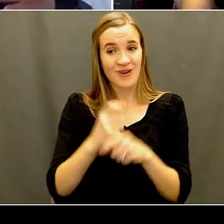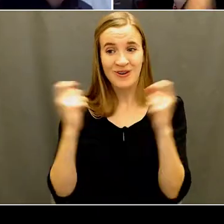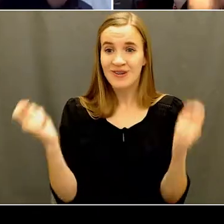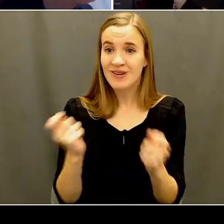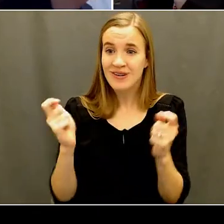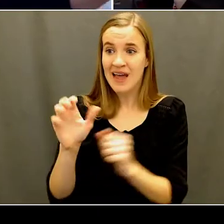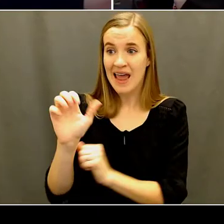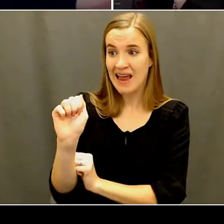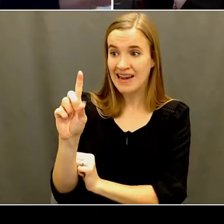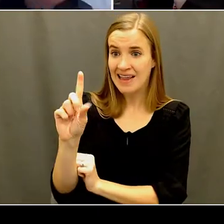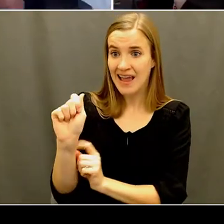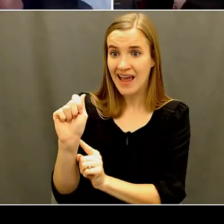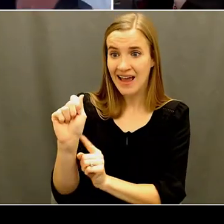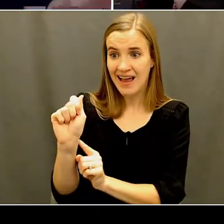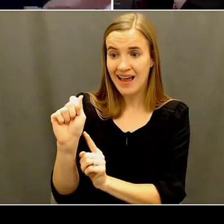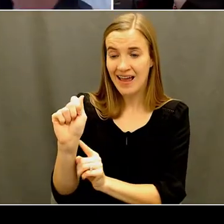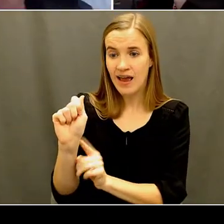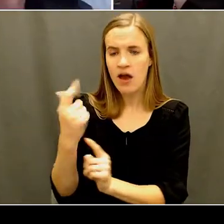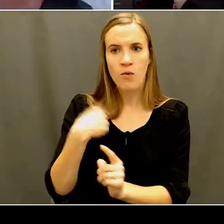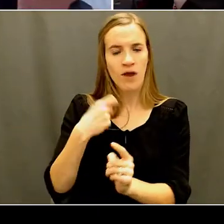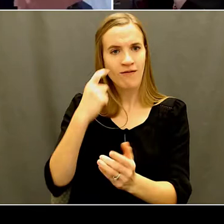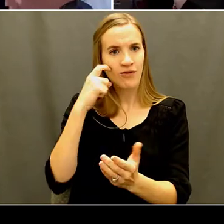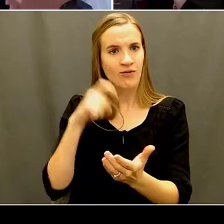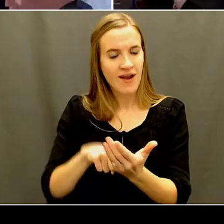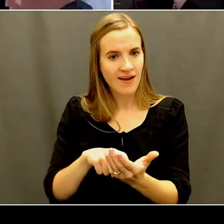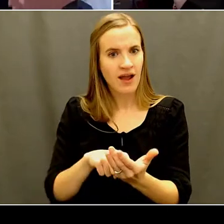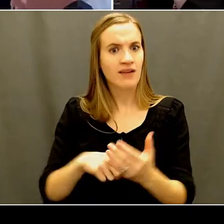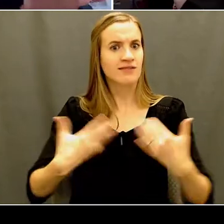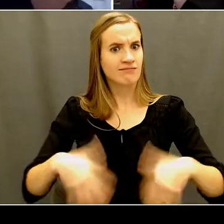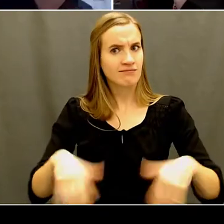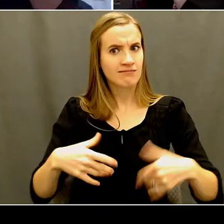to bring all of these different facets and silos of the disability community